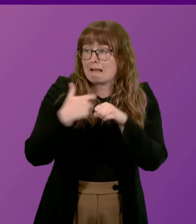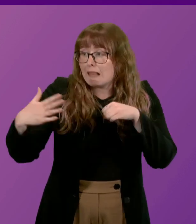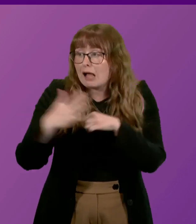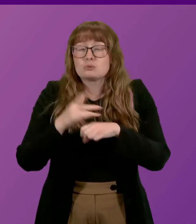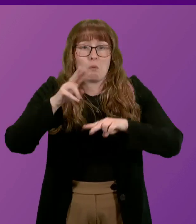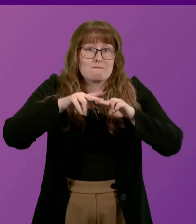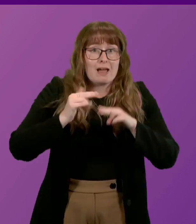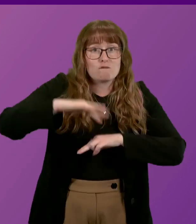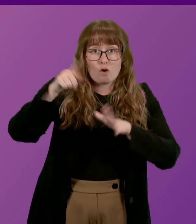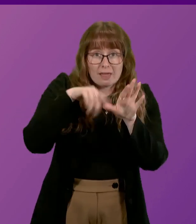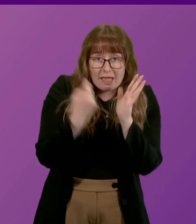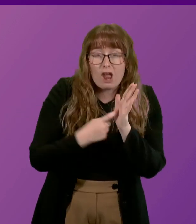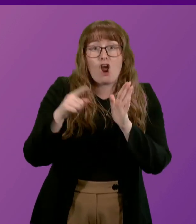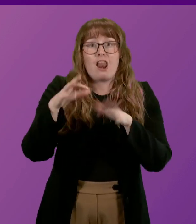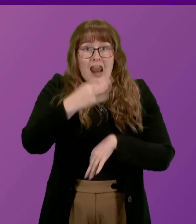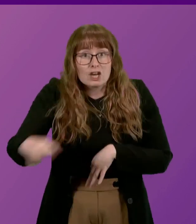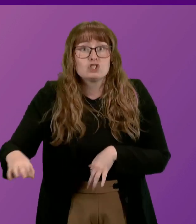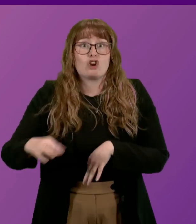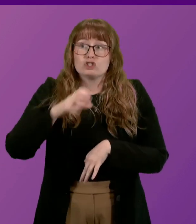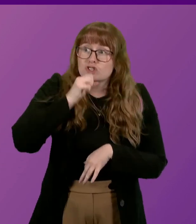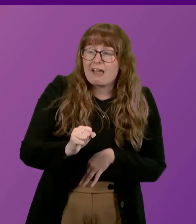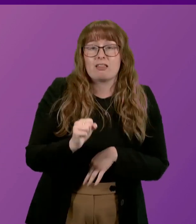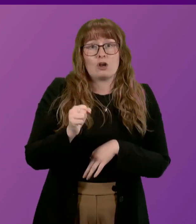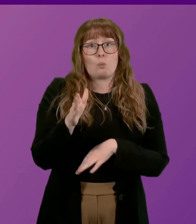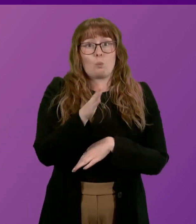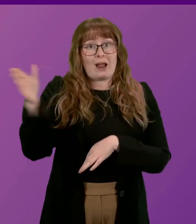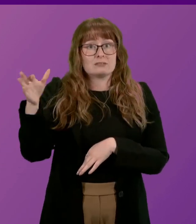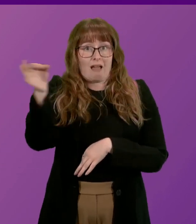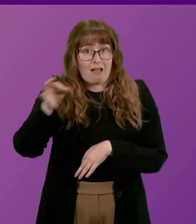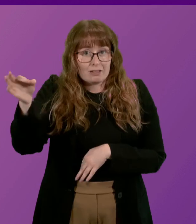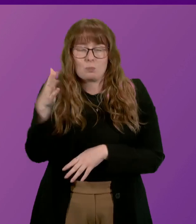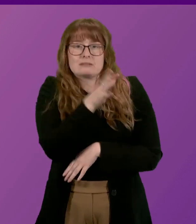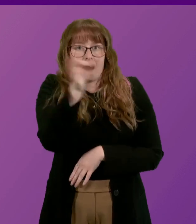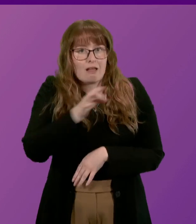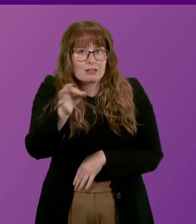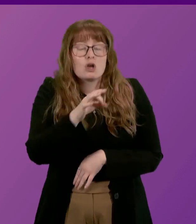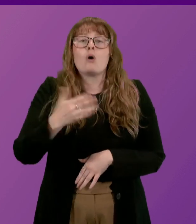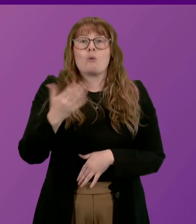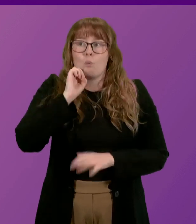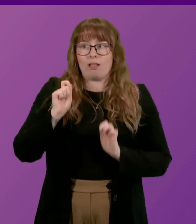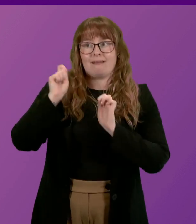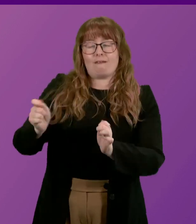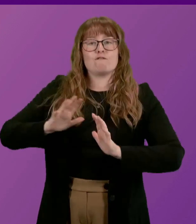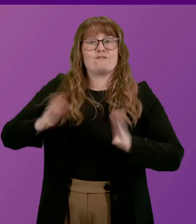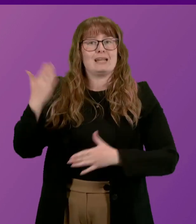North Ayrshire, South Lanarkshire, Shetland and the Western Isles will now get free school meals.